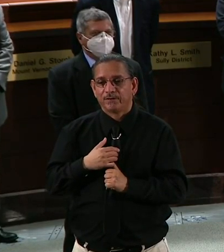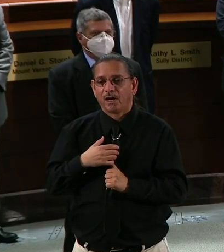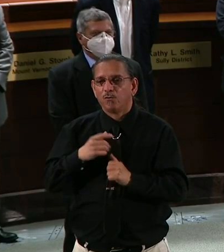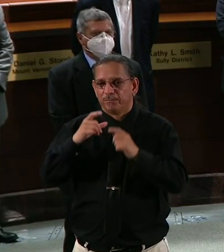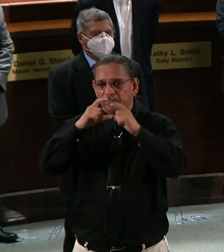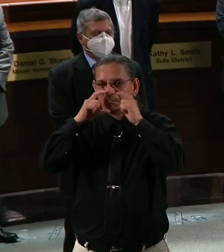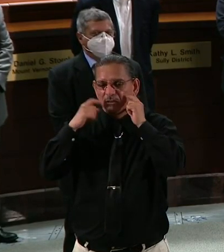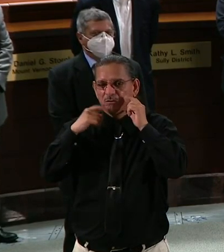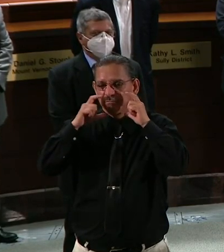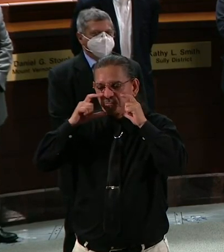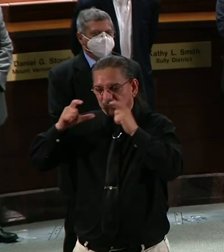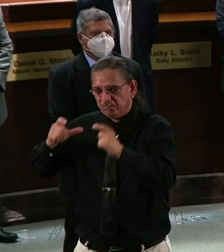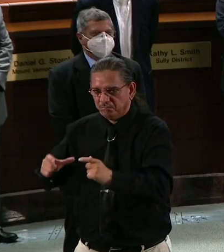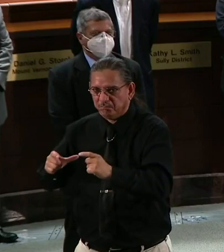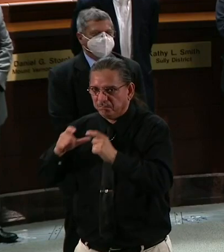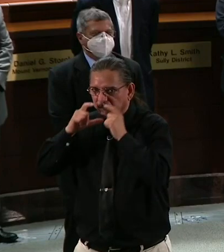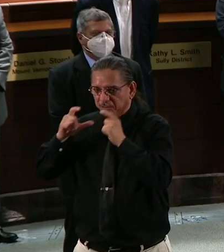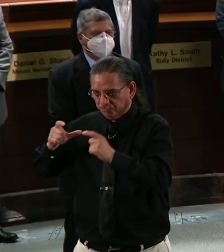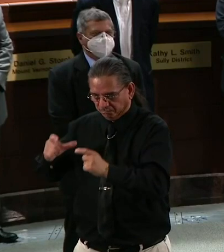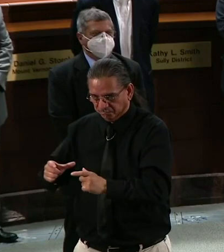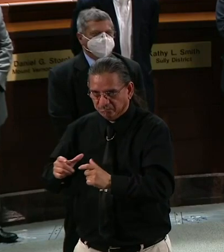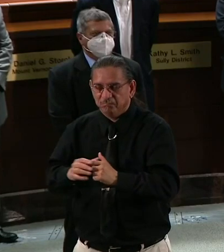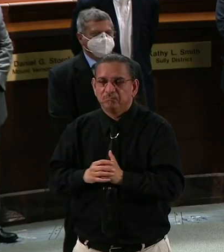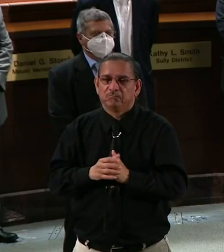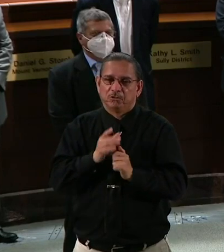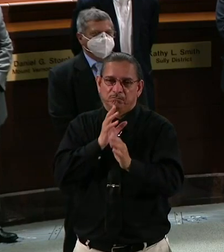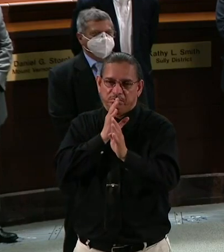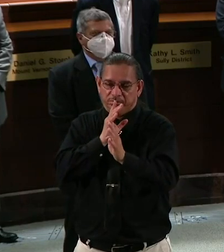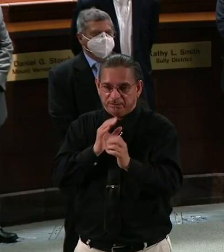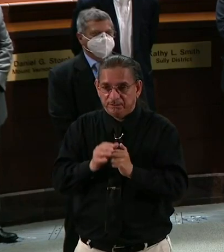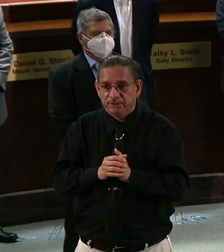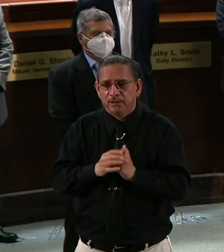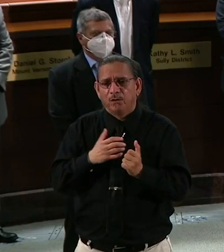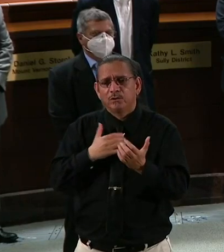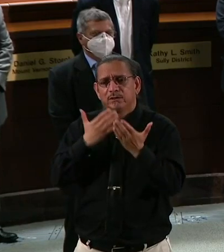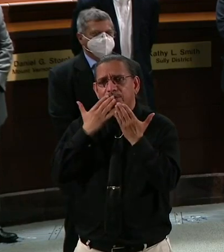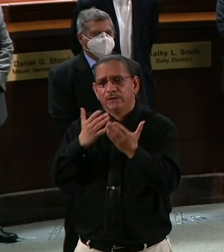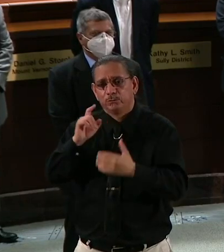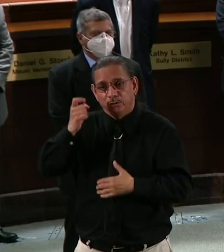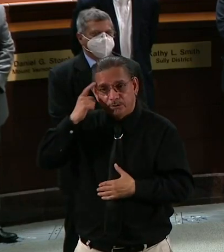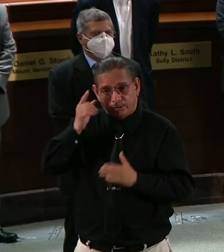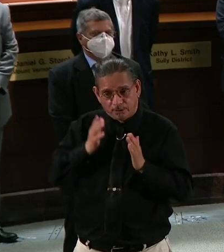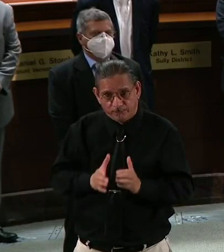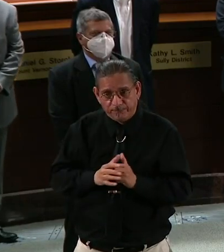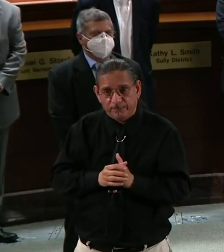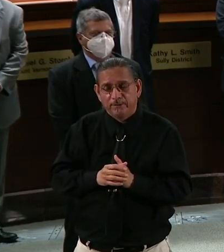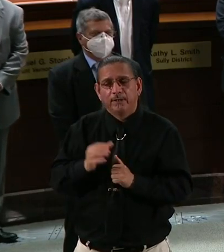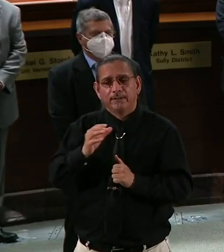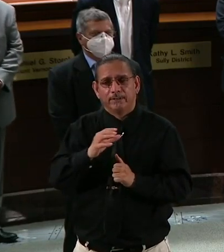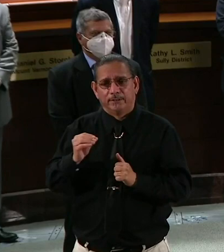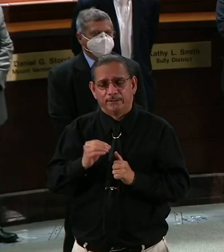GUYS THAN IN GAZA AMERICA NOW THAT. AMERICAN I GOT US YES A LITTLE BIT ABOUT LOTUS COULD